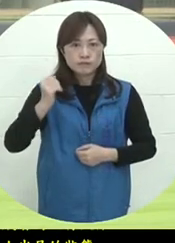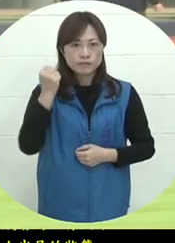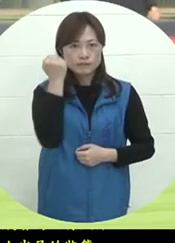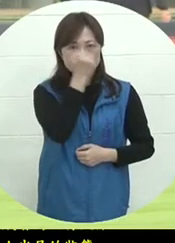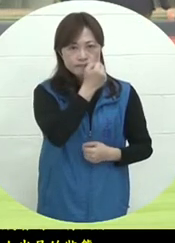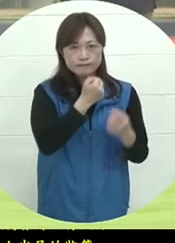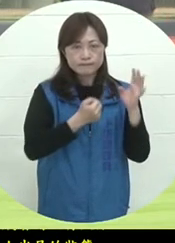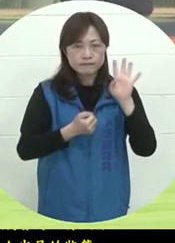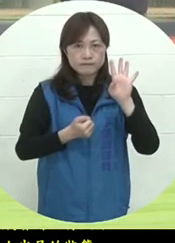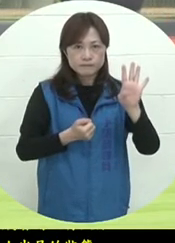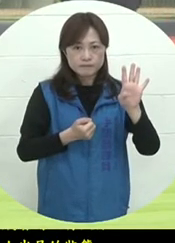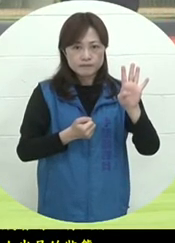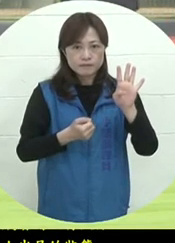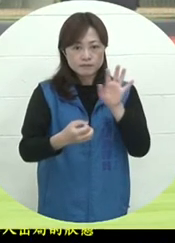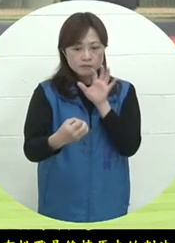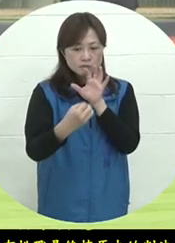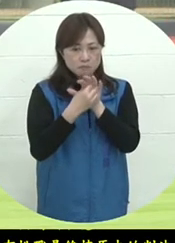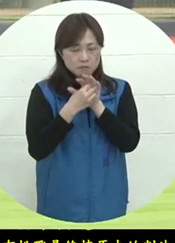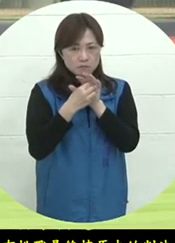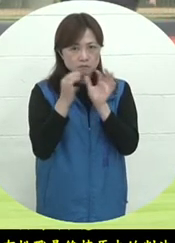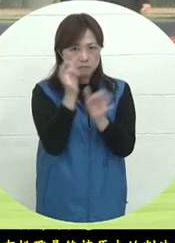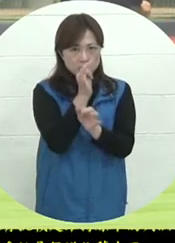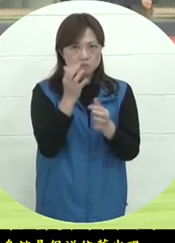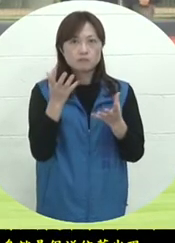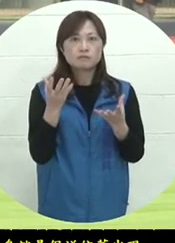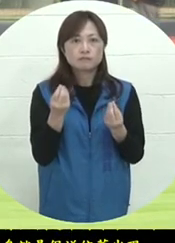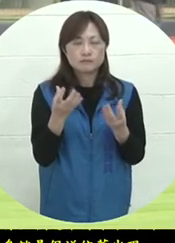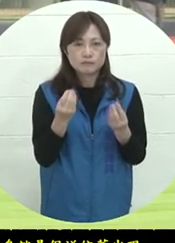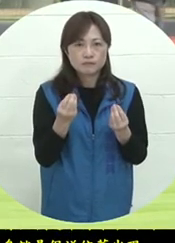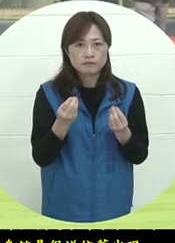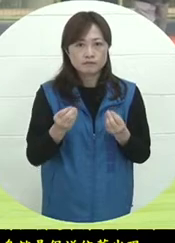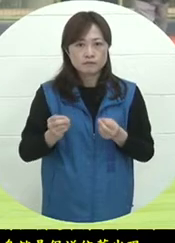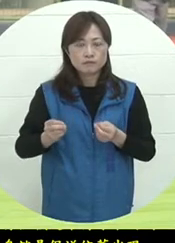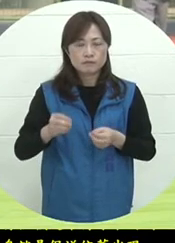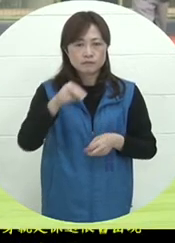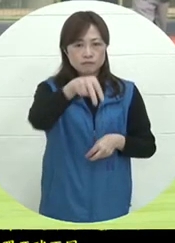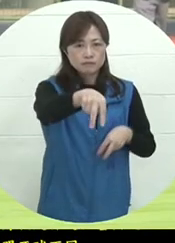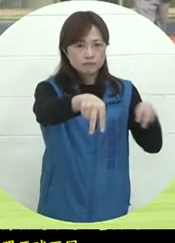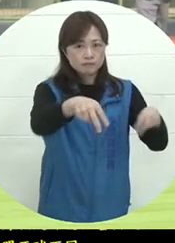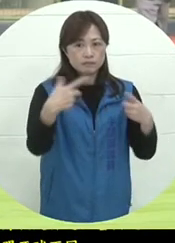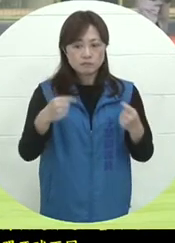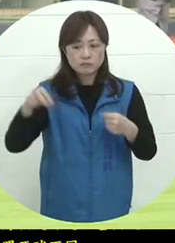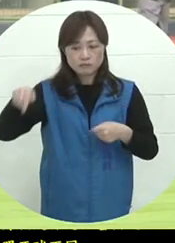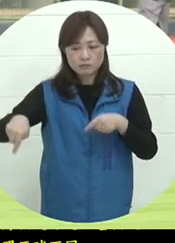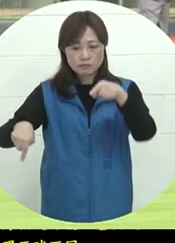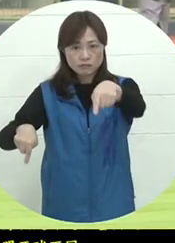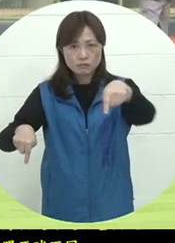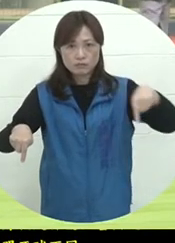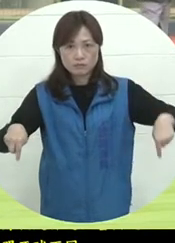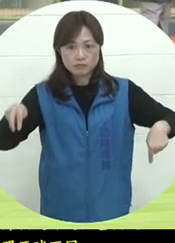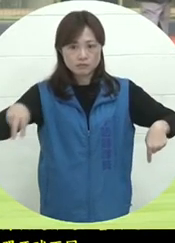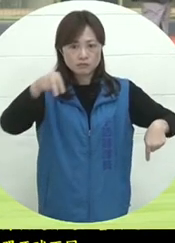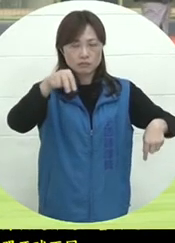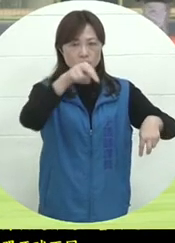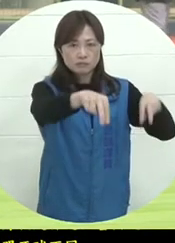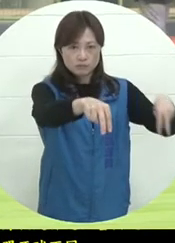but the defense has not really caught the ball , so runners on second and third base were on first, second, second and third base. At that time, there was a runner on